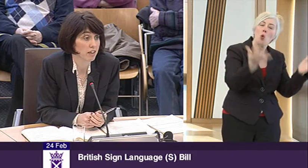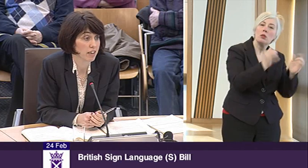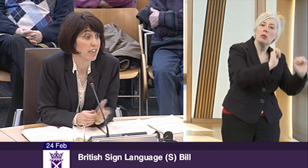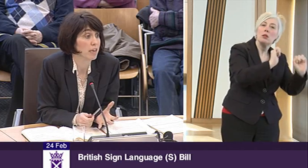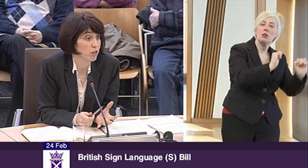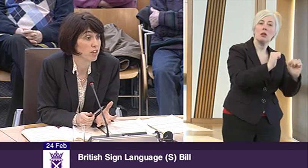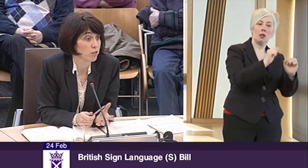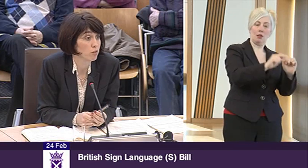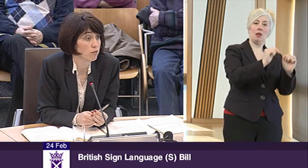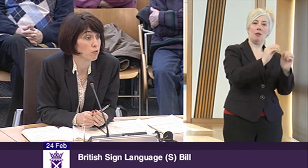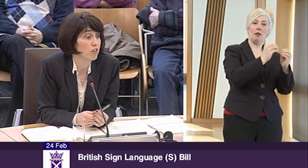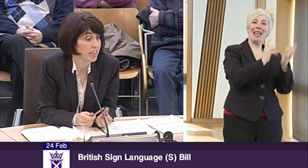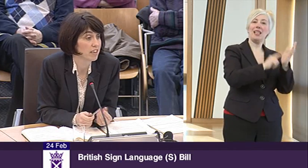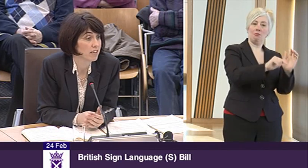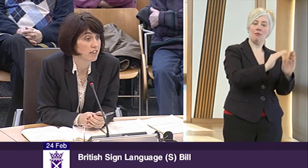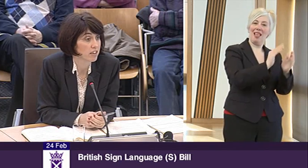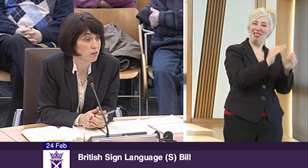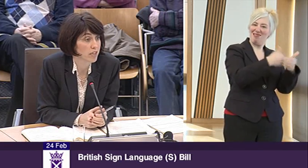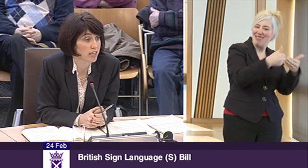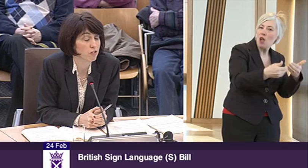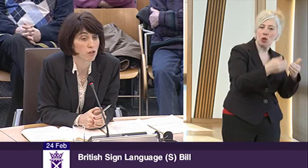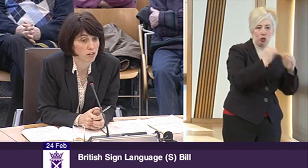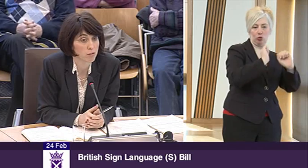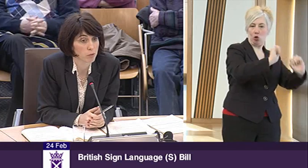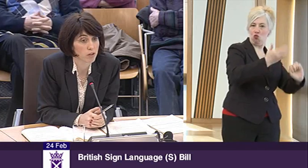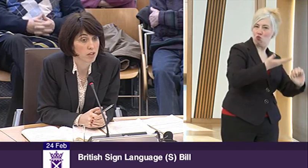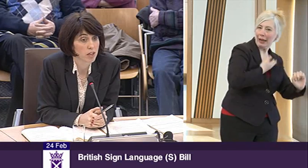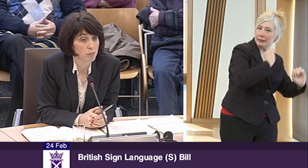to promote BSL as a language in its own right. That is certainly something that we at NHS